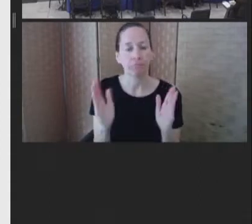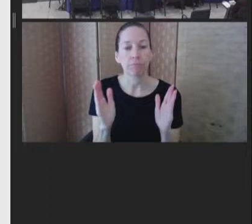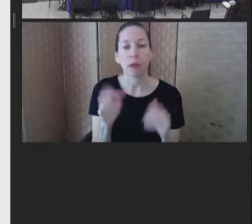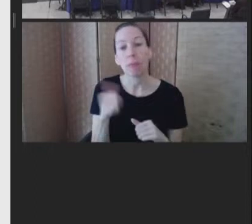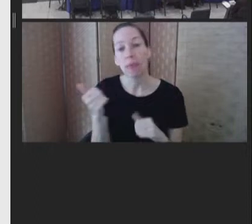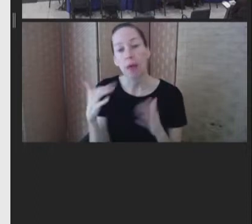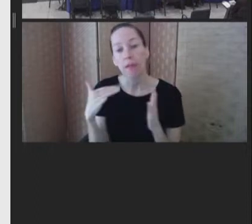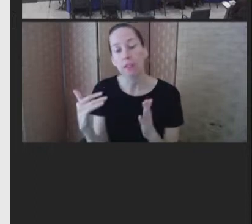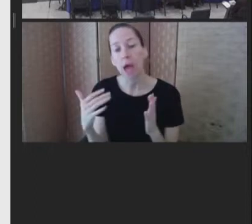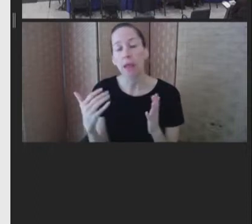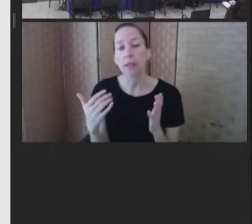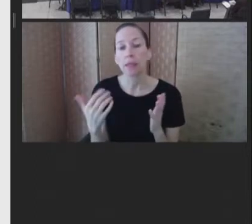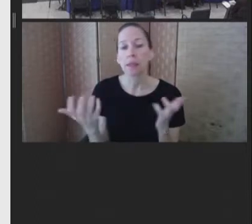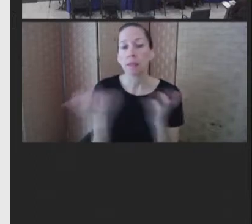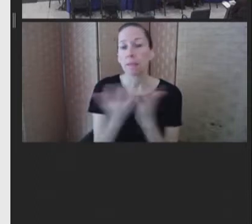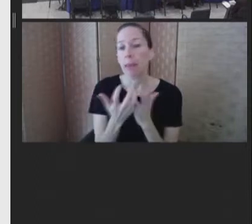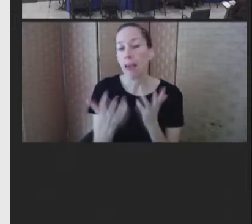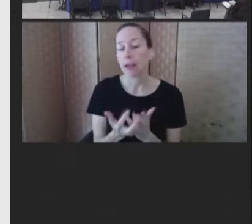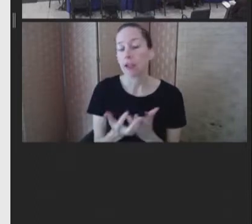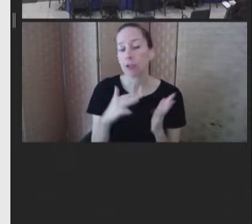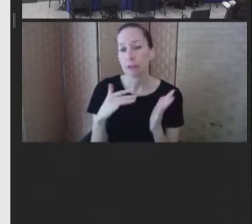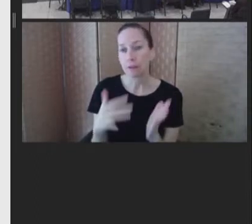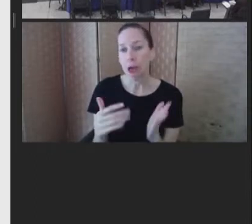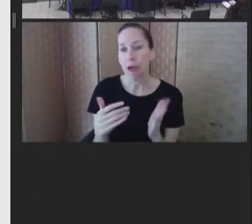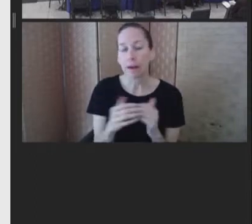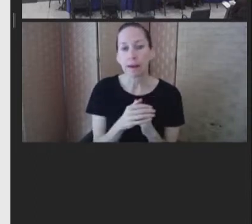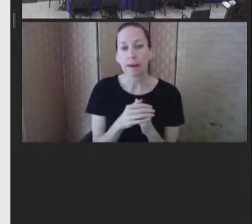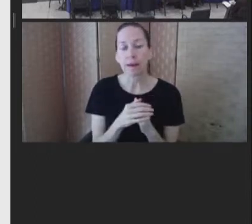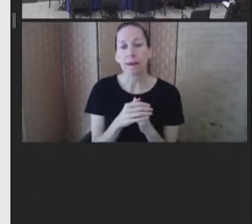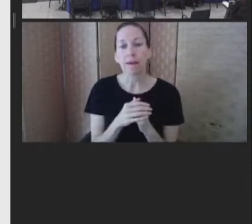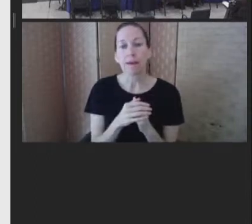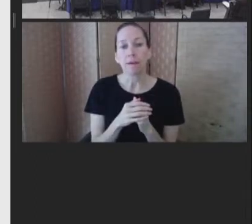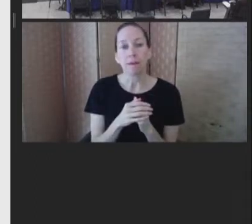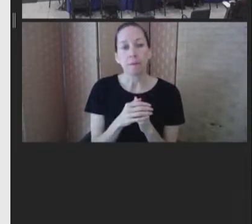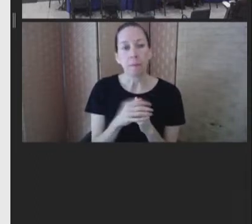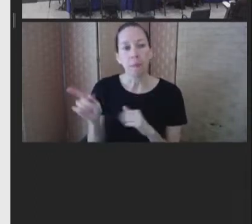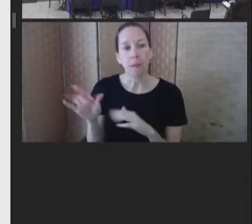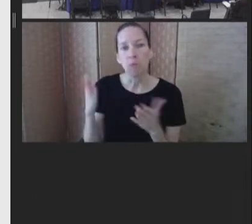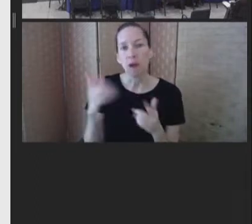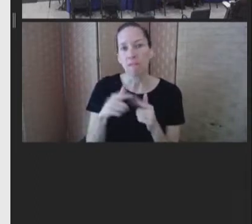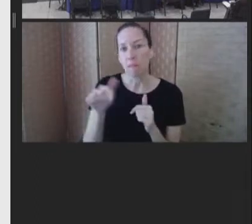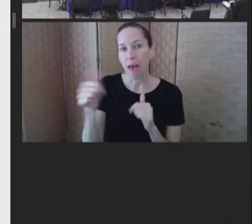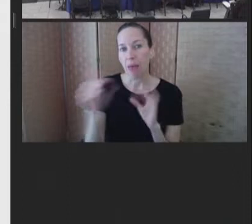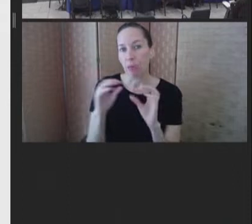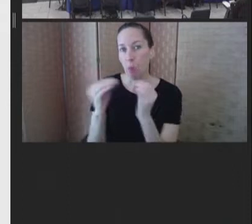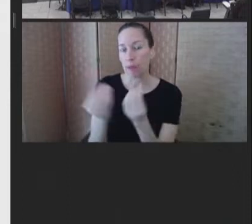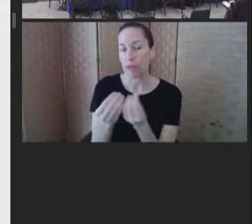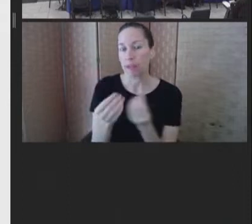match study from Kirsten Lyke and Robert Atmar, you see that boosting with prototype vaccines